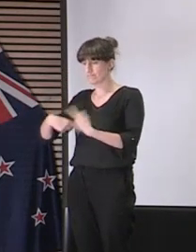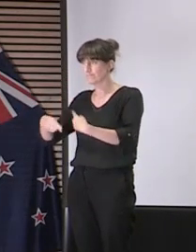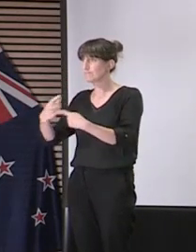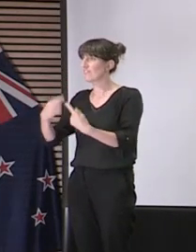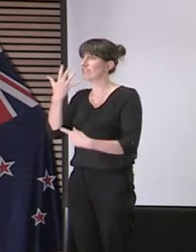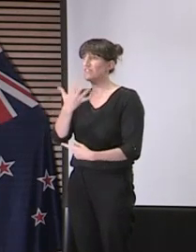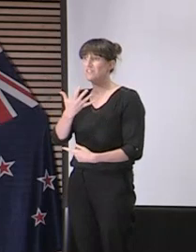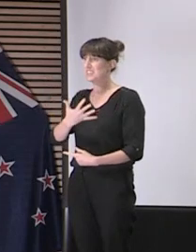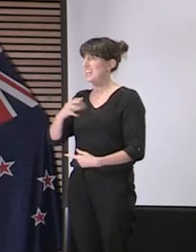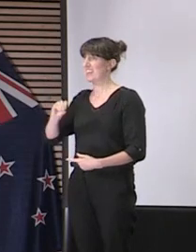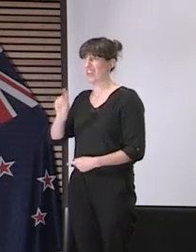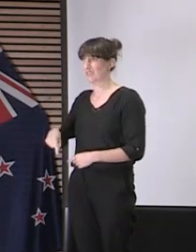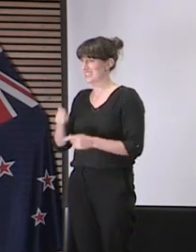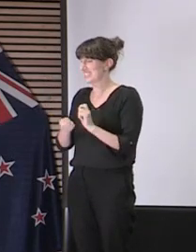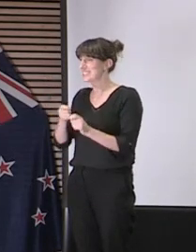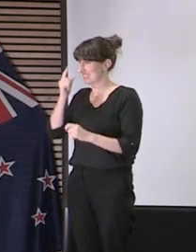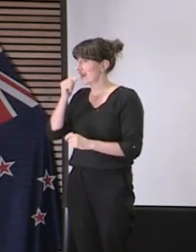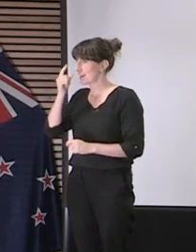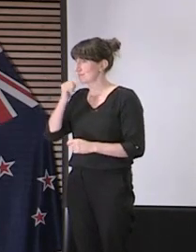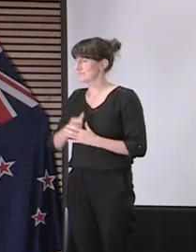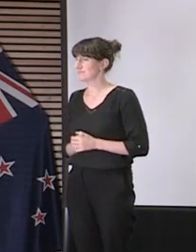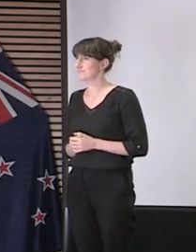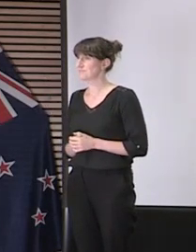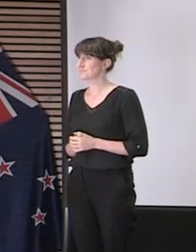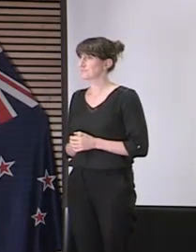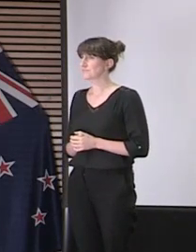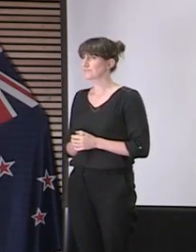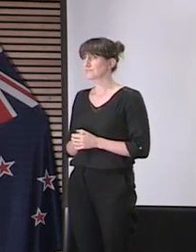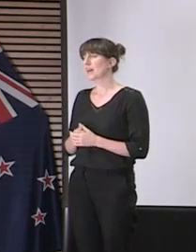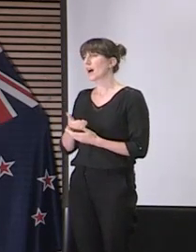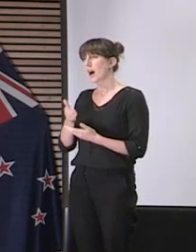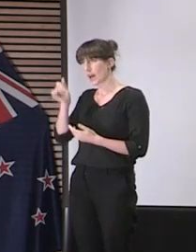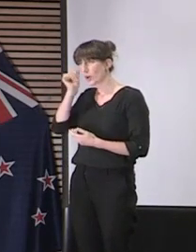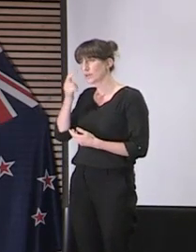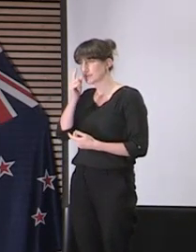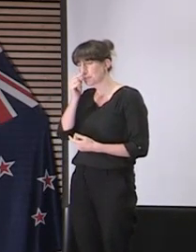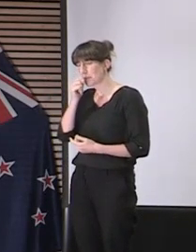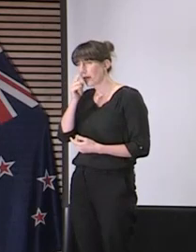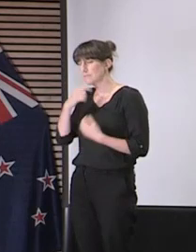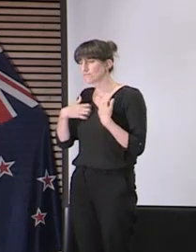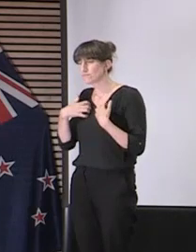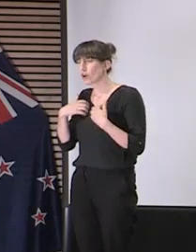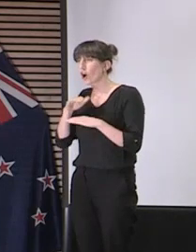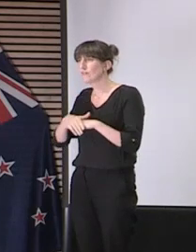now have stock for just under 50,000 tests and that continues to grow. I know